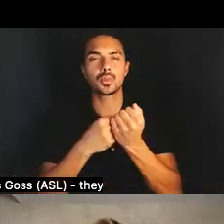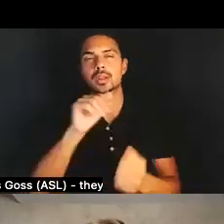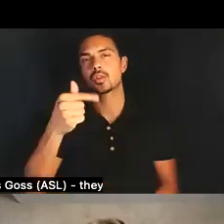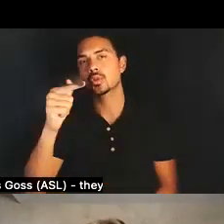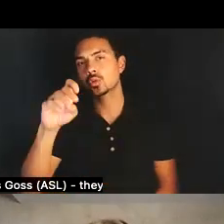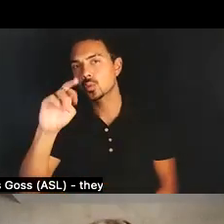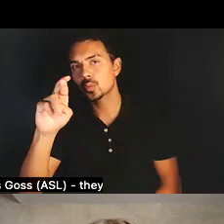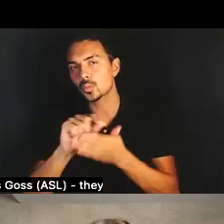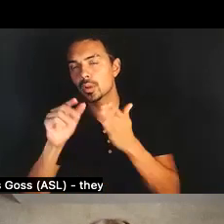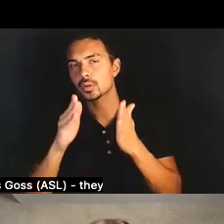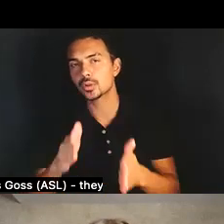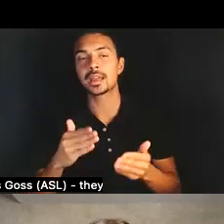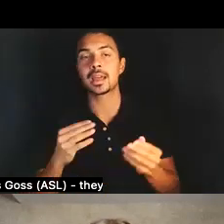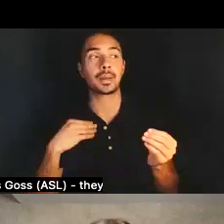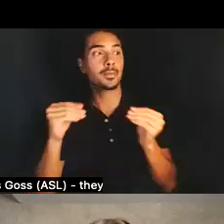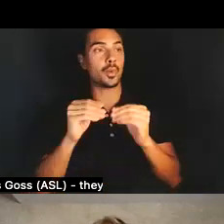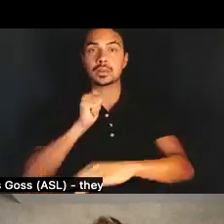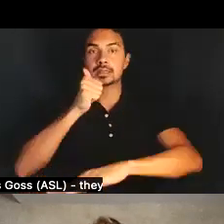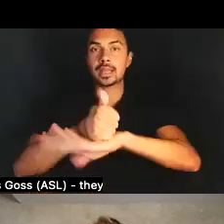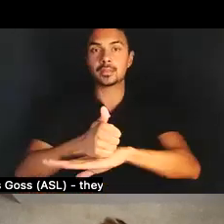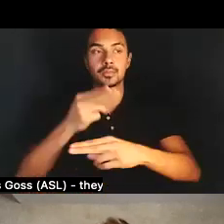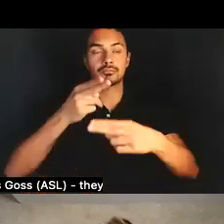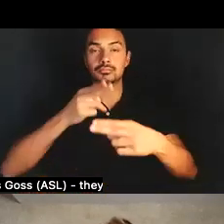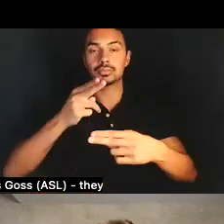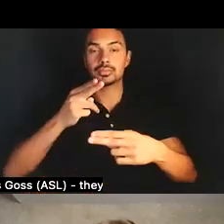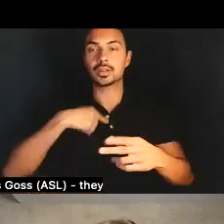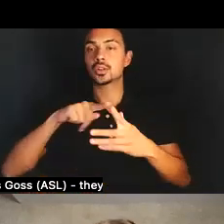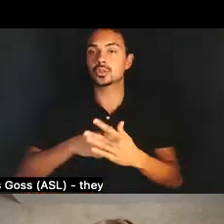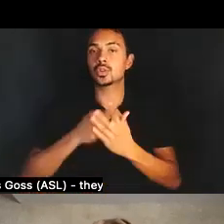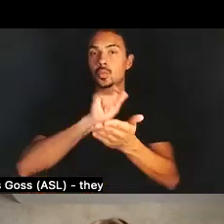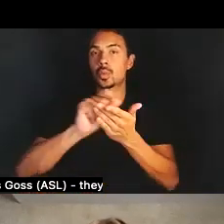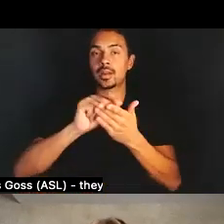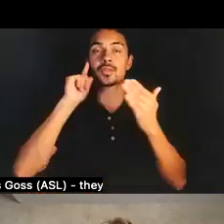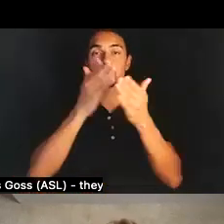out and I try to model what I've learned now that I am more established.